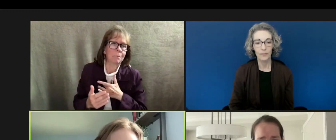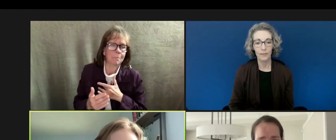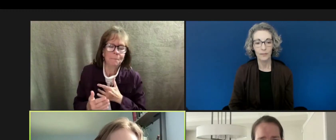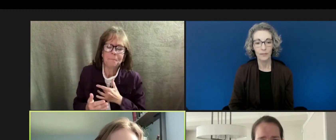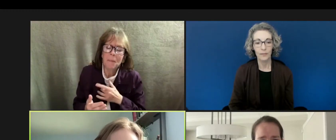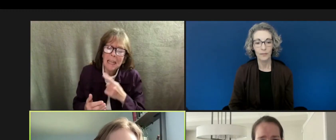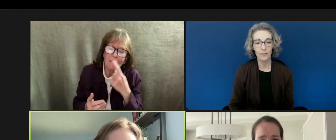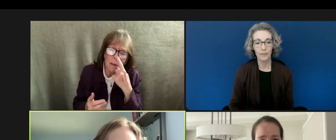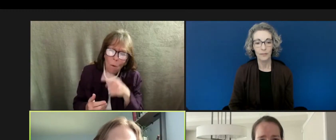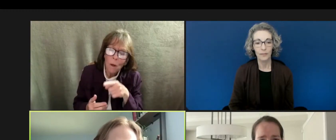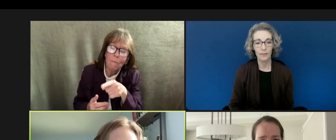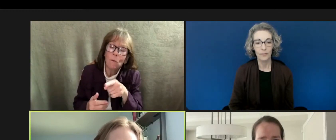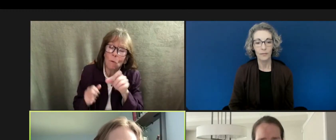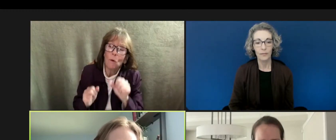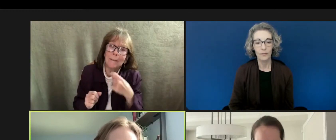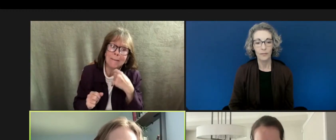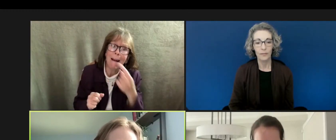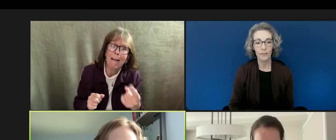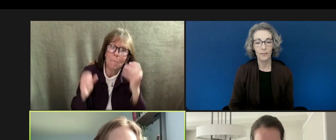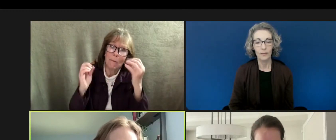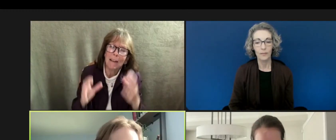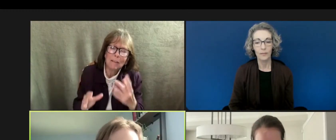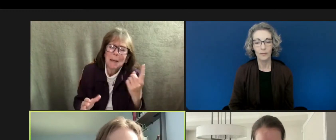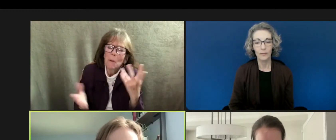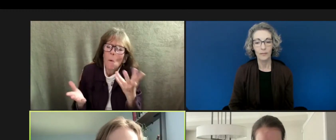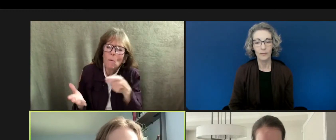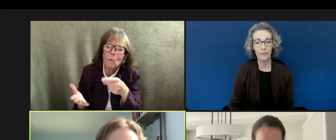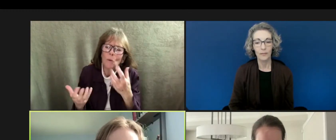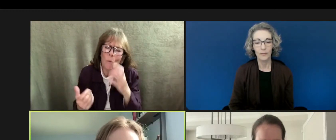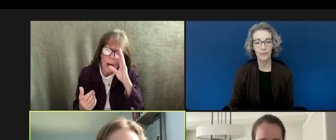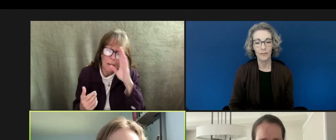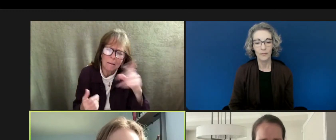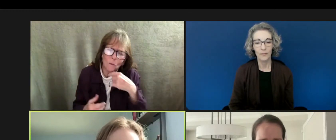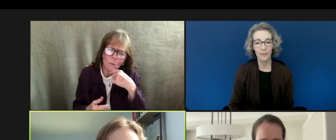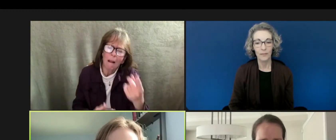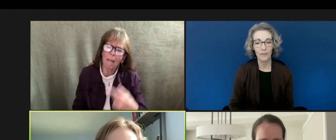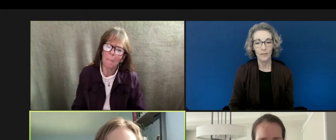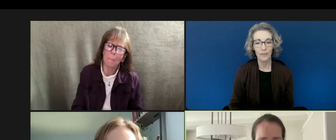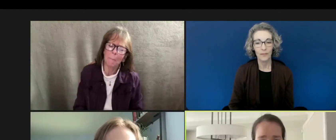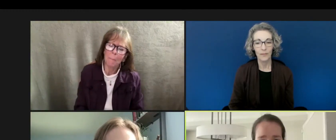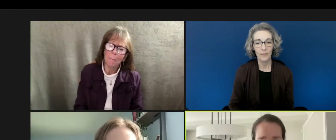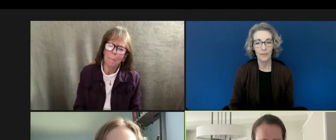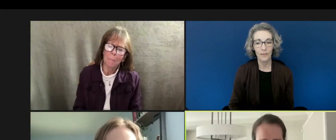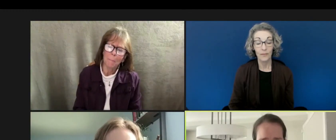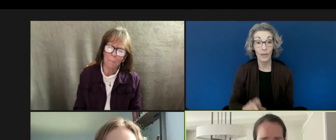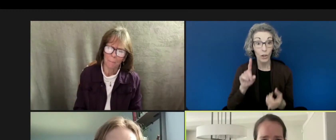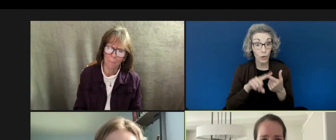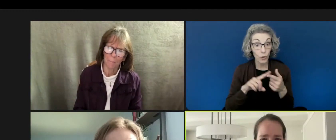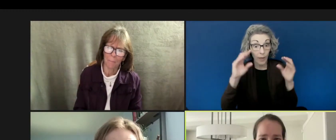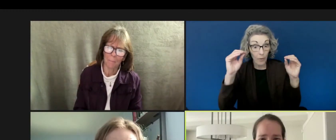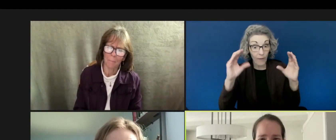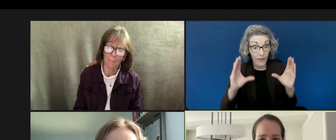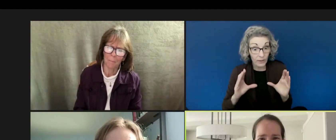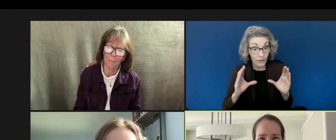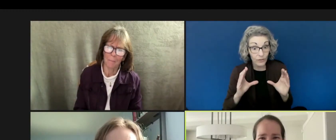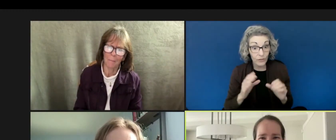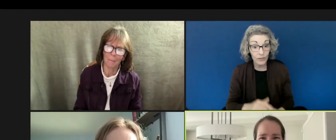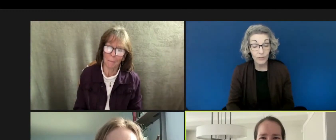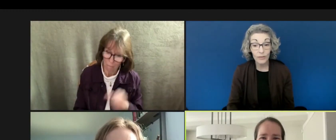what would you wanna tell them, what would you wanna say? To the prof. Yeah, to the prof.